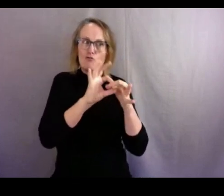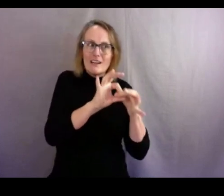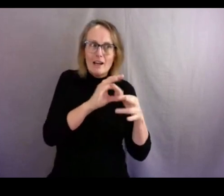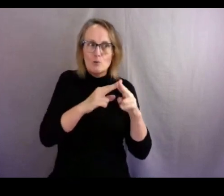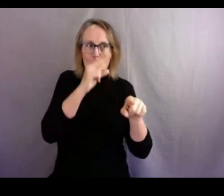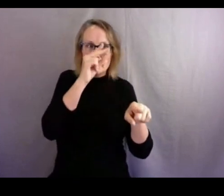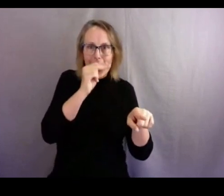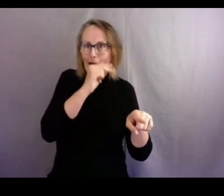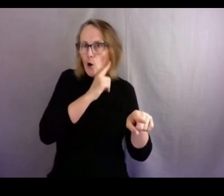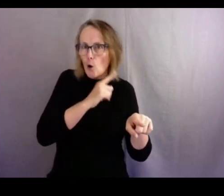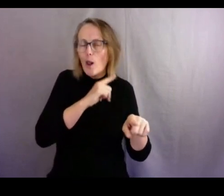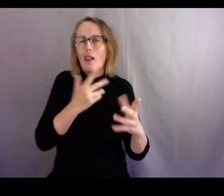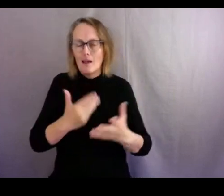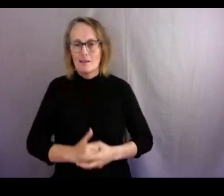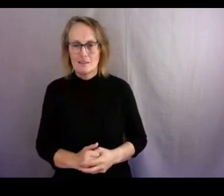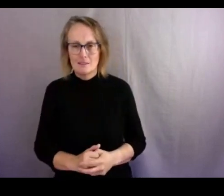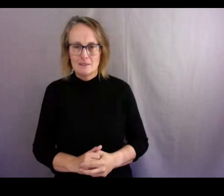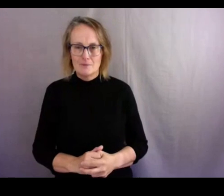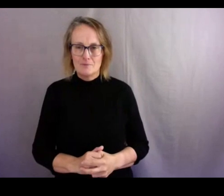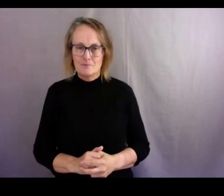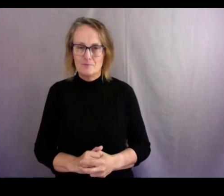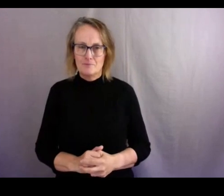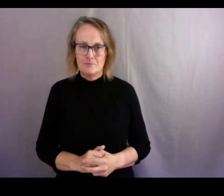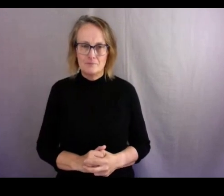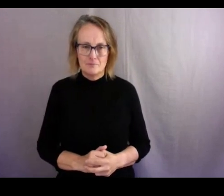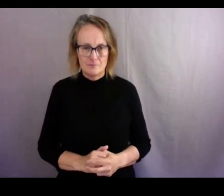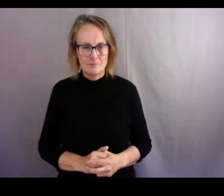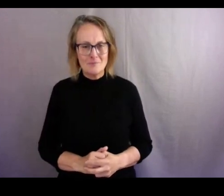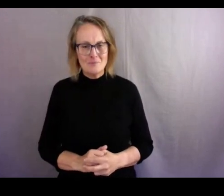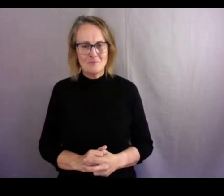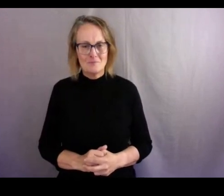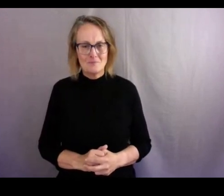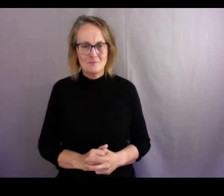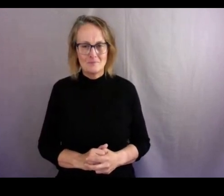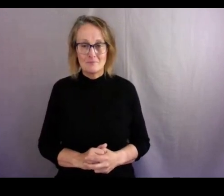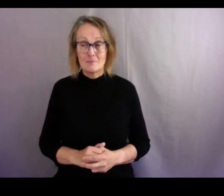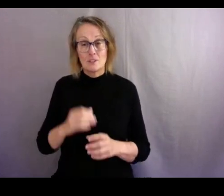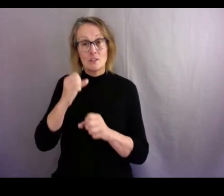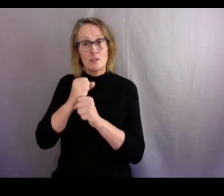for his superficial western approach to Polynesia. Indeed, Pierre Loti was himself naval officer